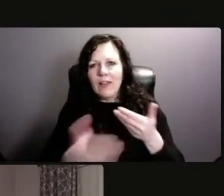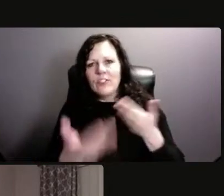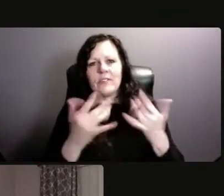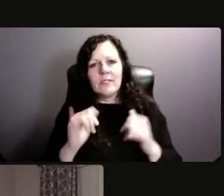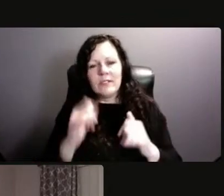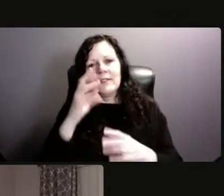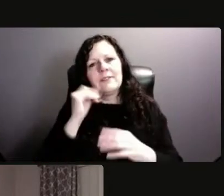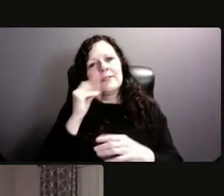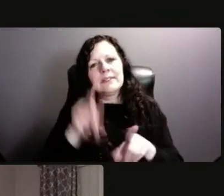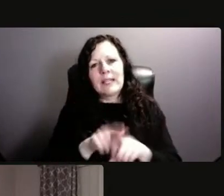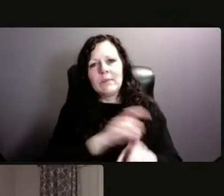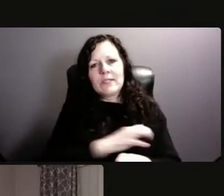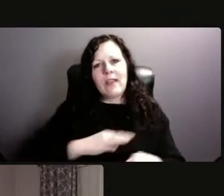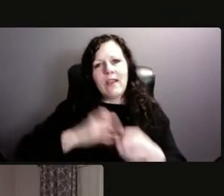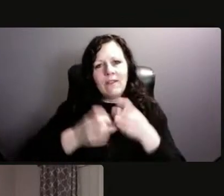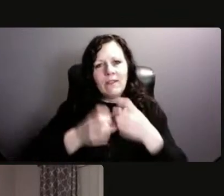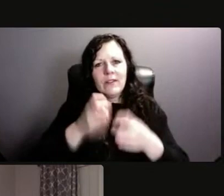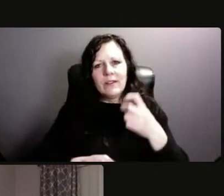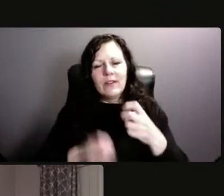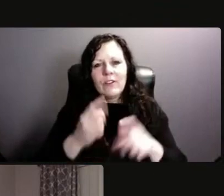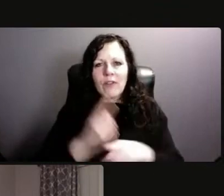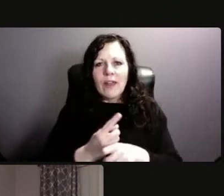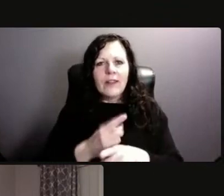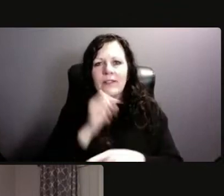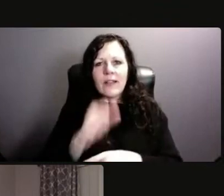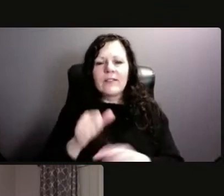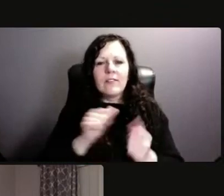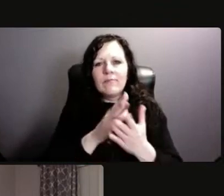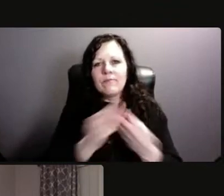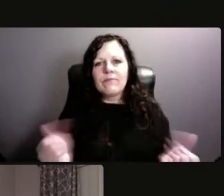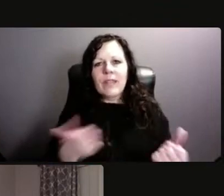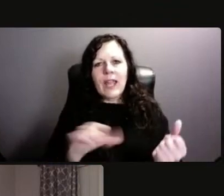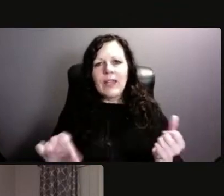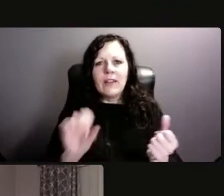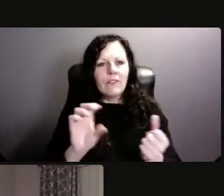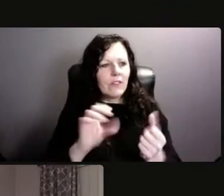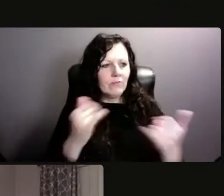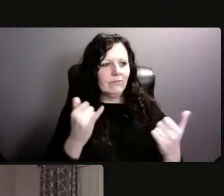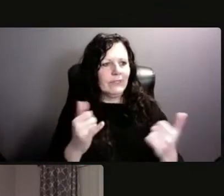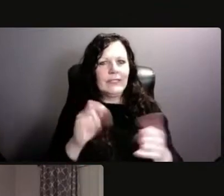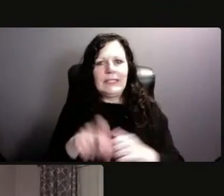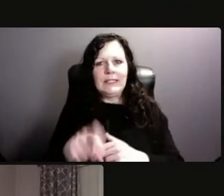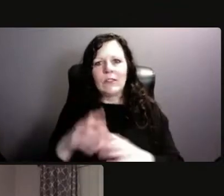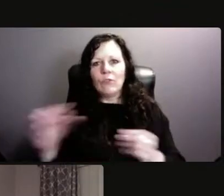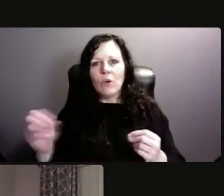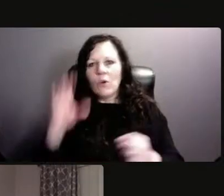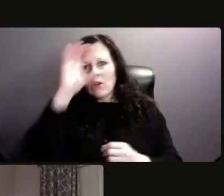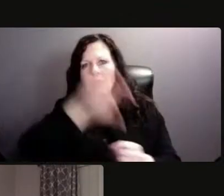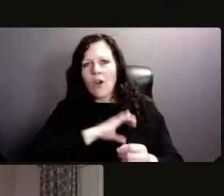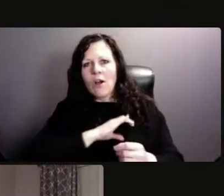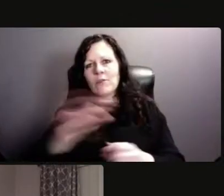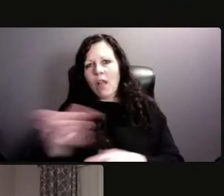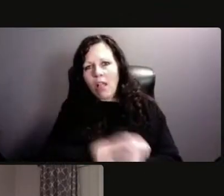ADDRESS THE DEFICIT AND ALMOST PROGRAMS I MEAN WE'RE STILL IN